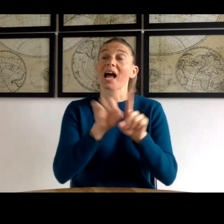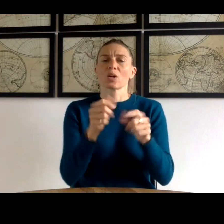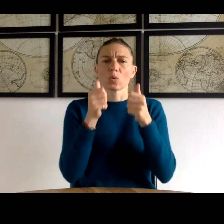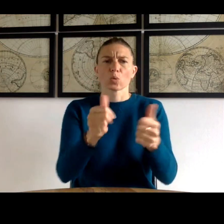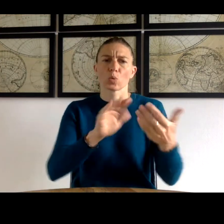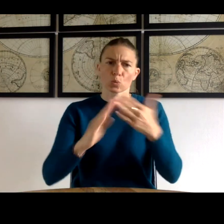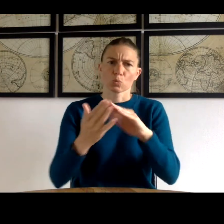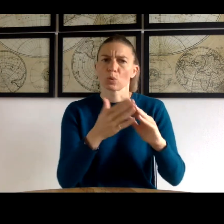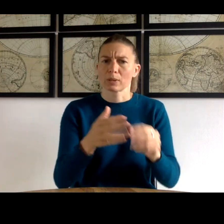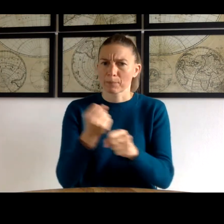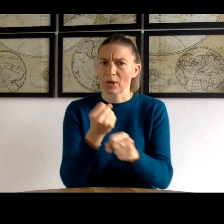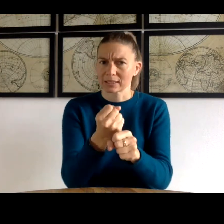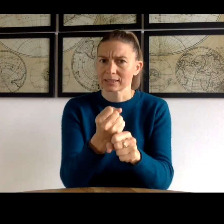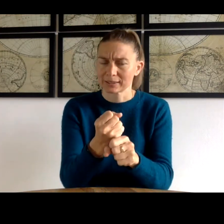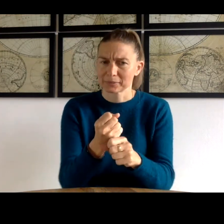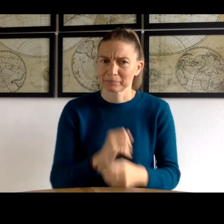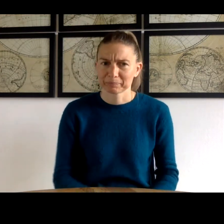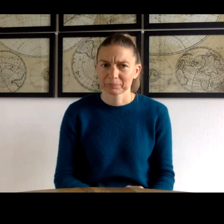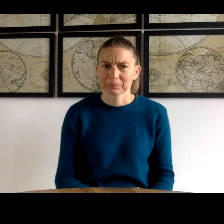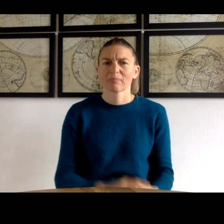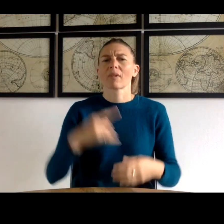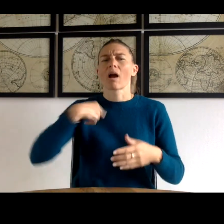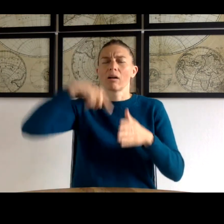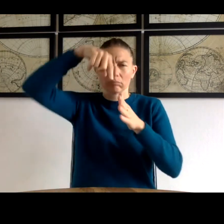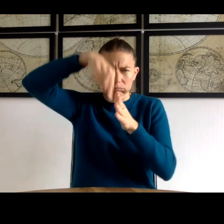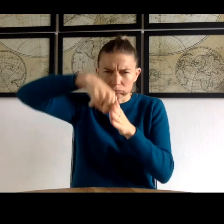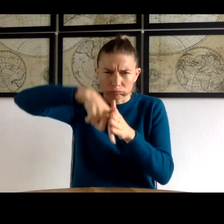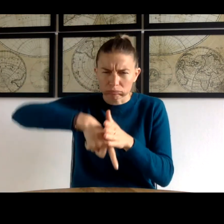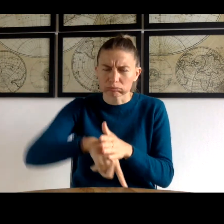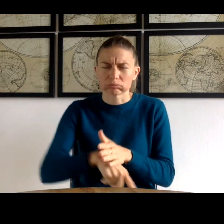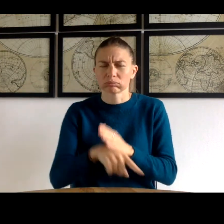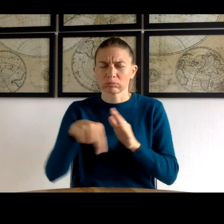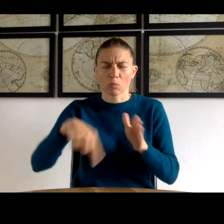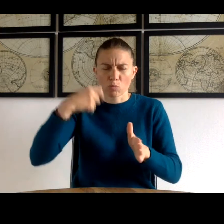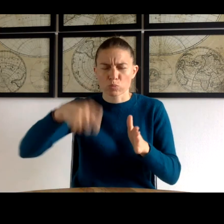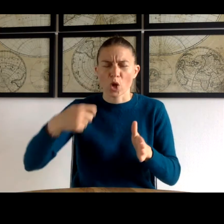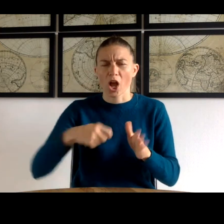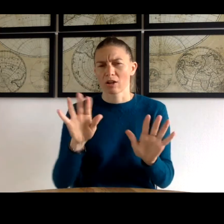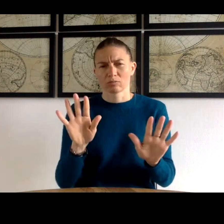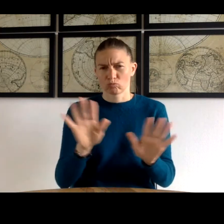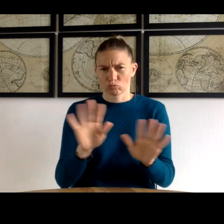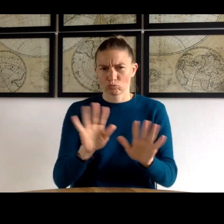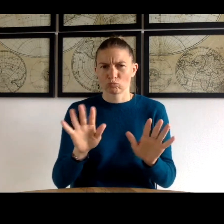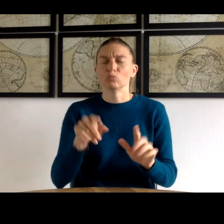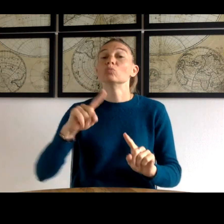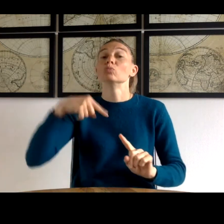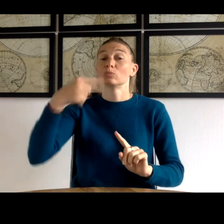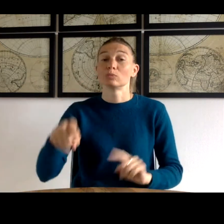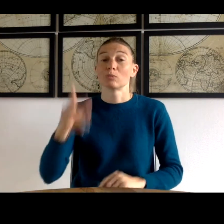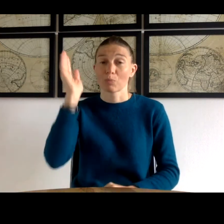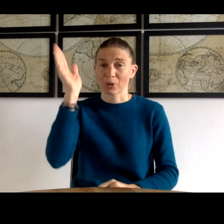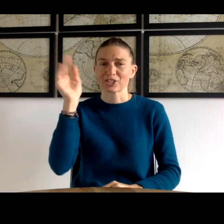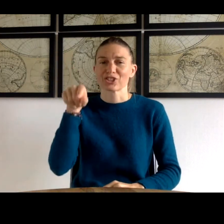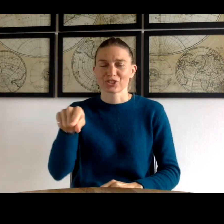I won't go into further detail of the project now as there will be a presentation on the project later on.